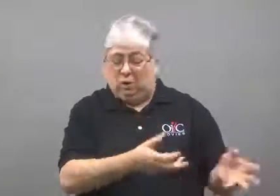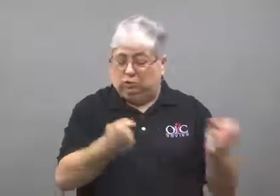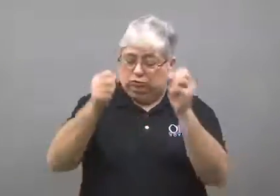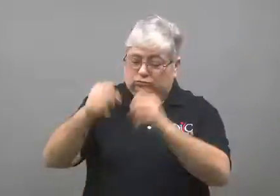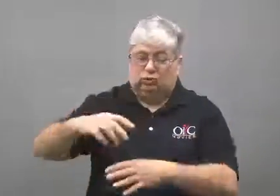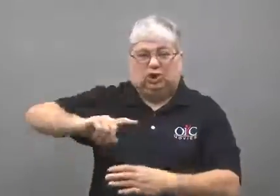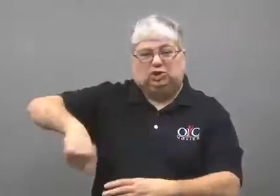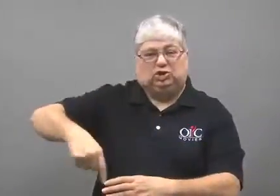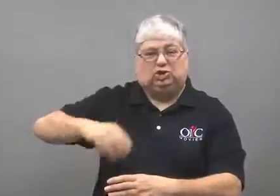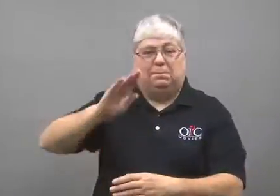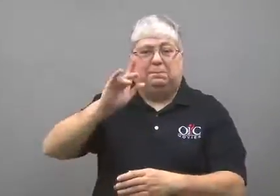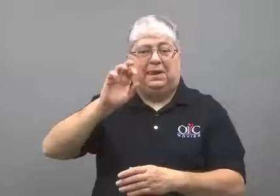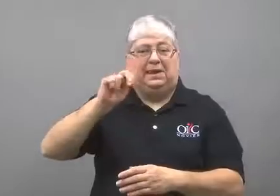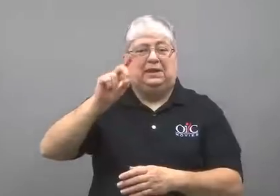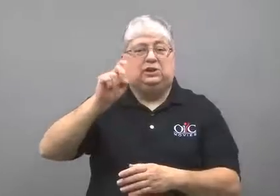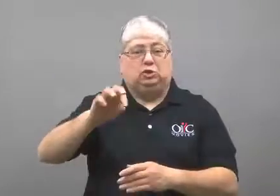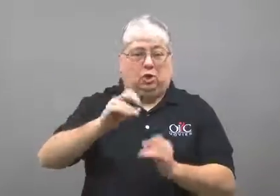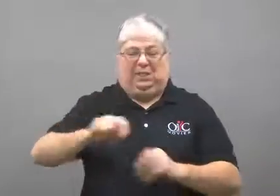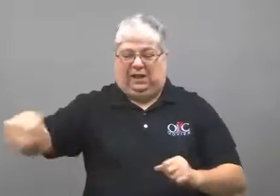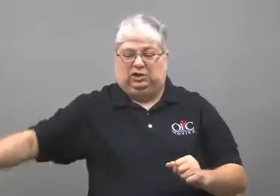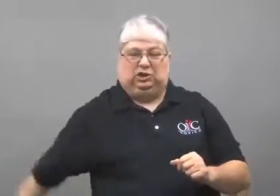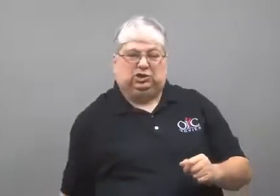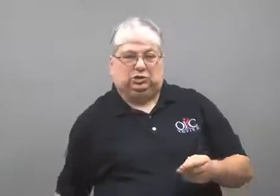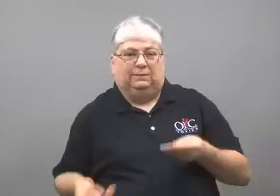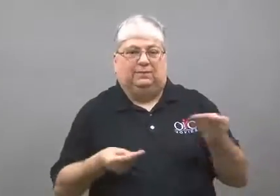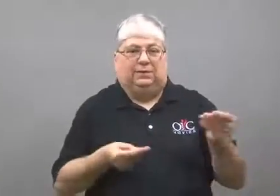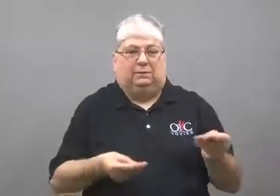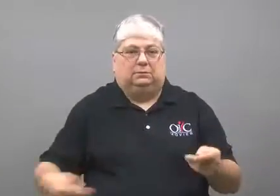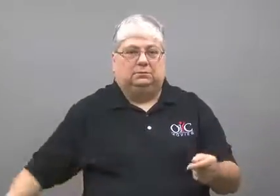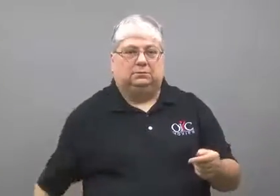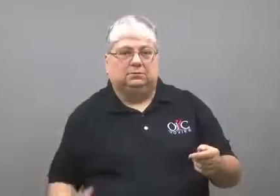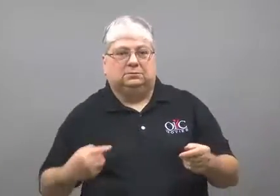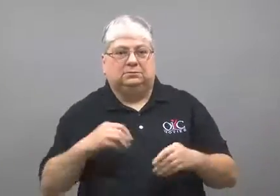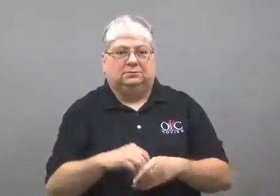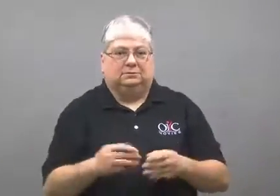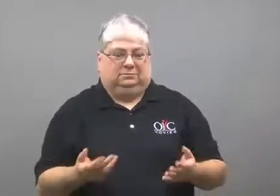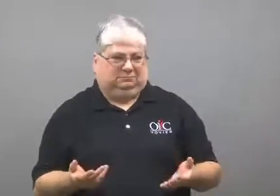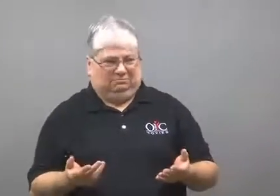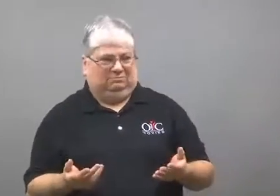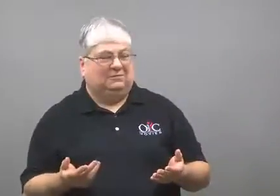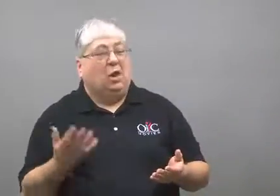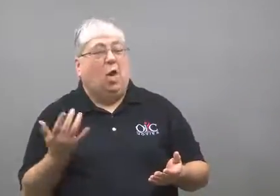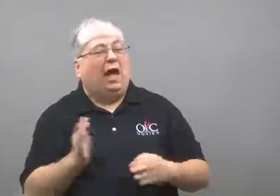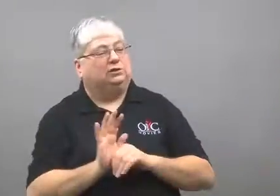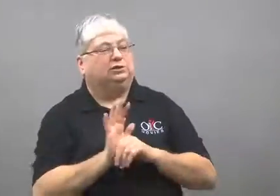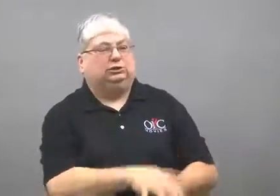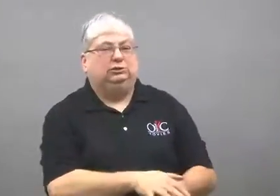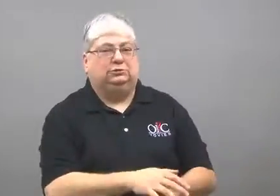was dumped in a blender, pureed and rectally infused.